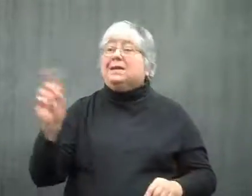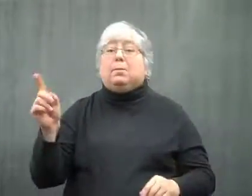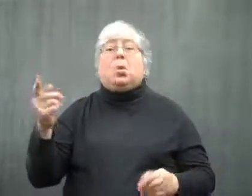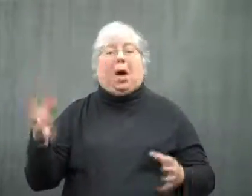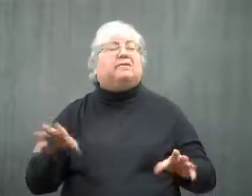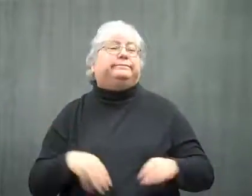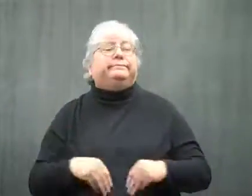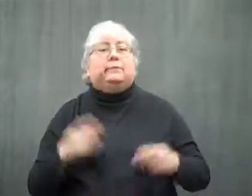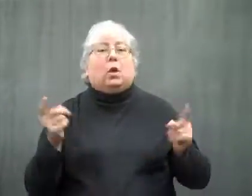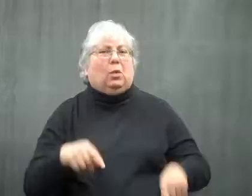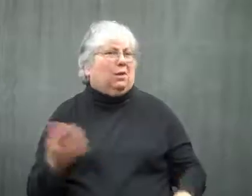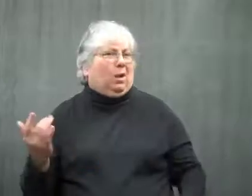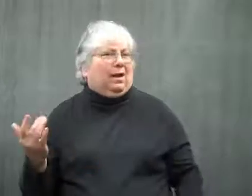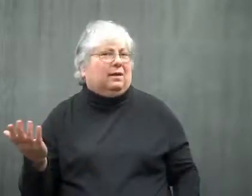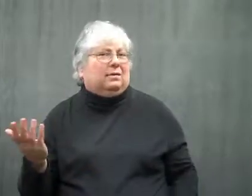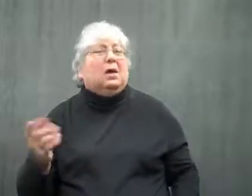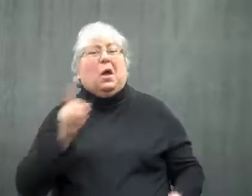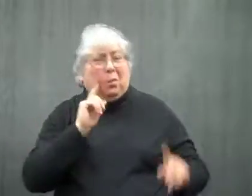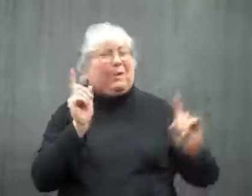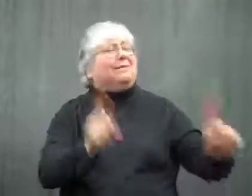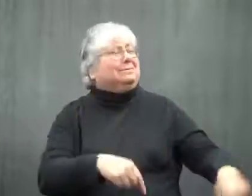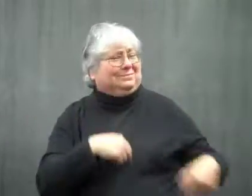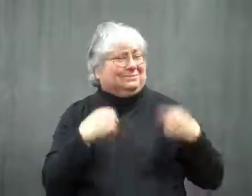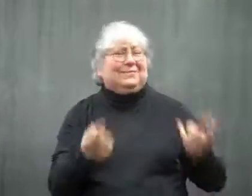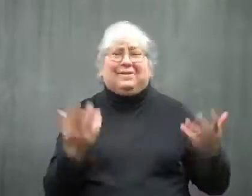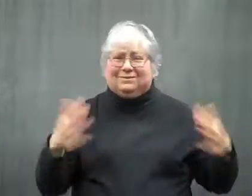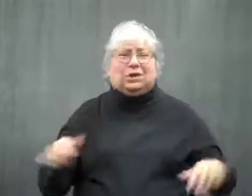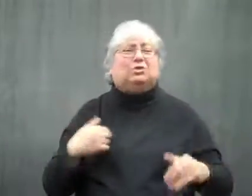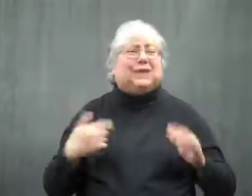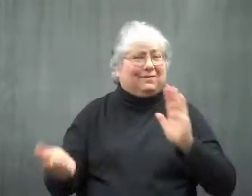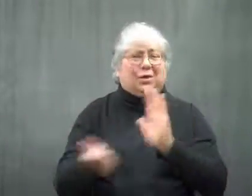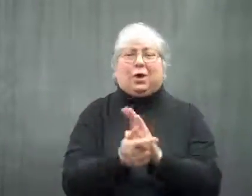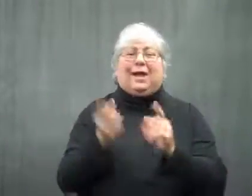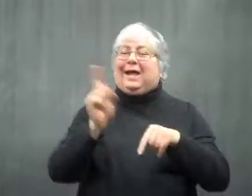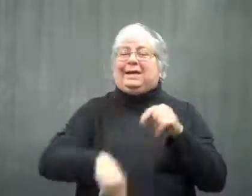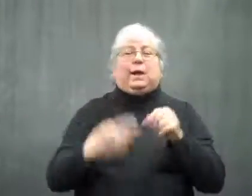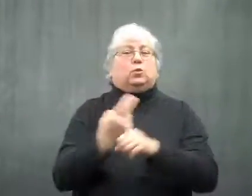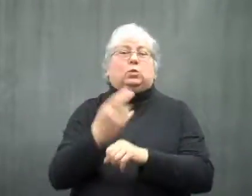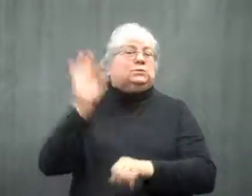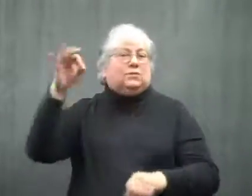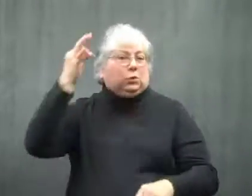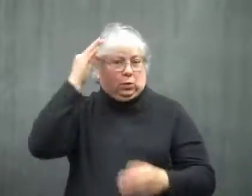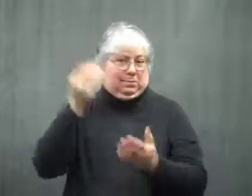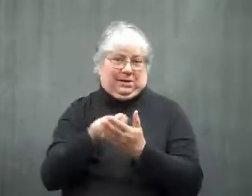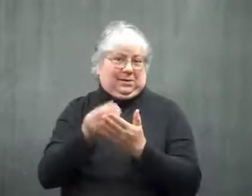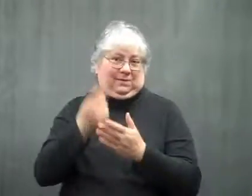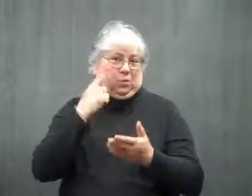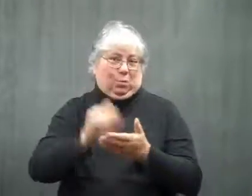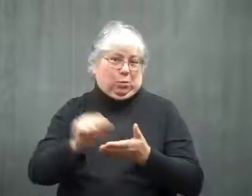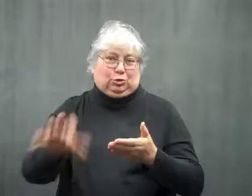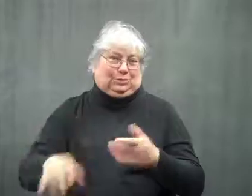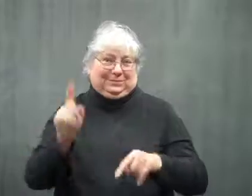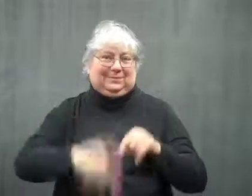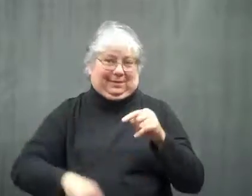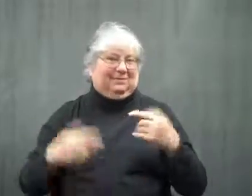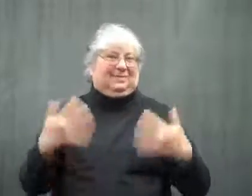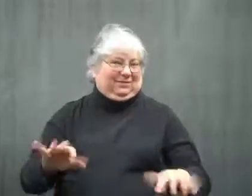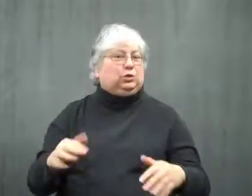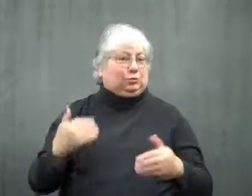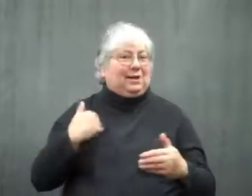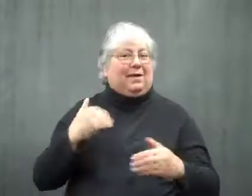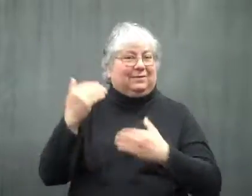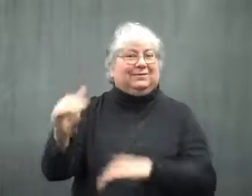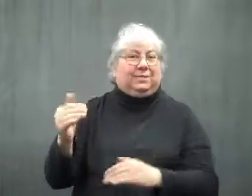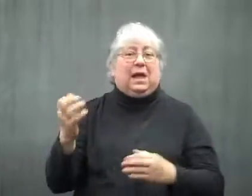The Democrats agreed as there was already a law prohibiting federal funds for abortions.